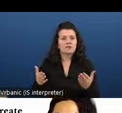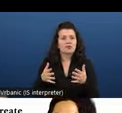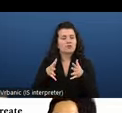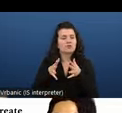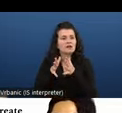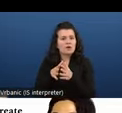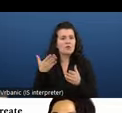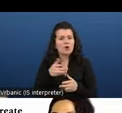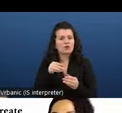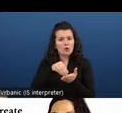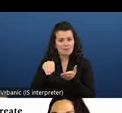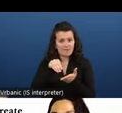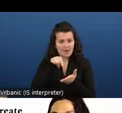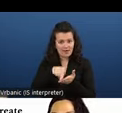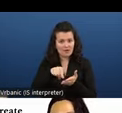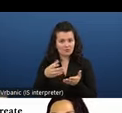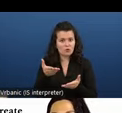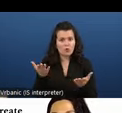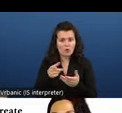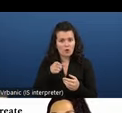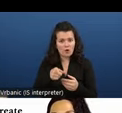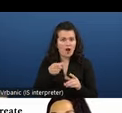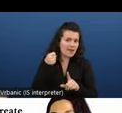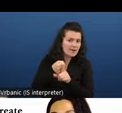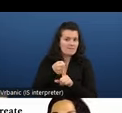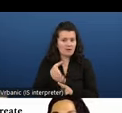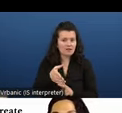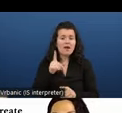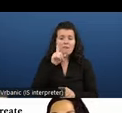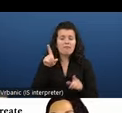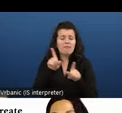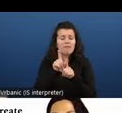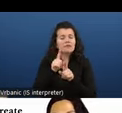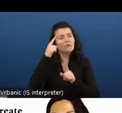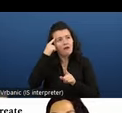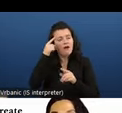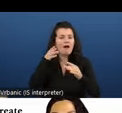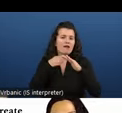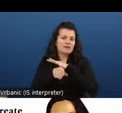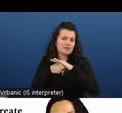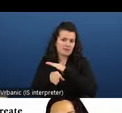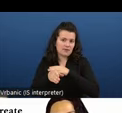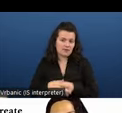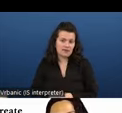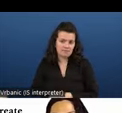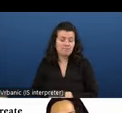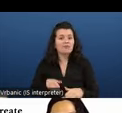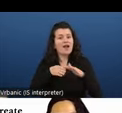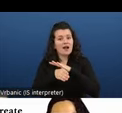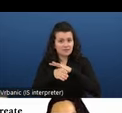it is ambitions around disability for L'Oreal is to accelerate the inclusion of people with